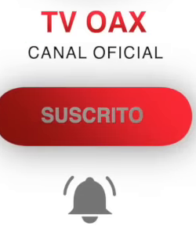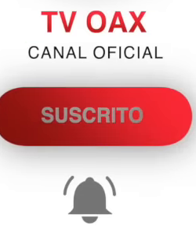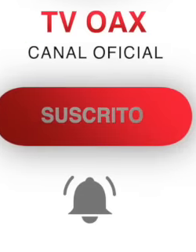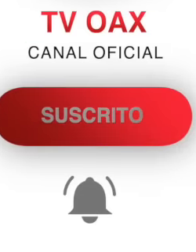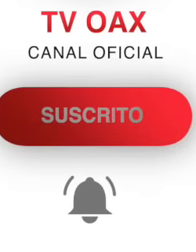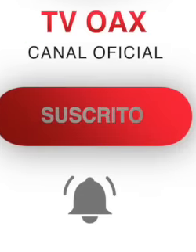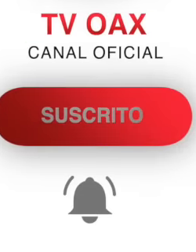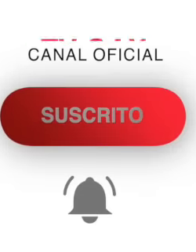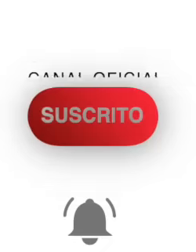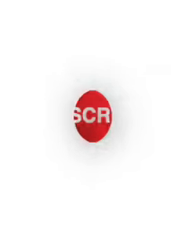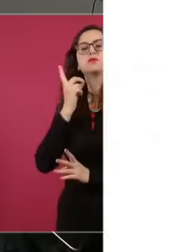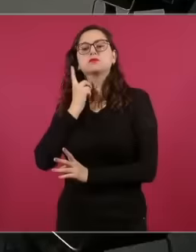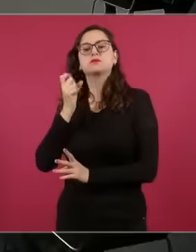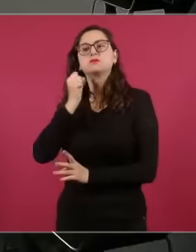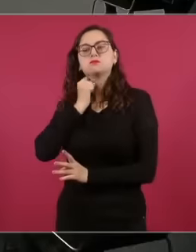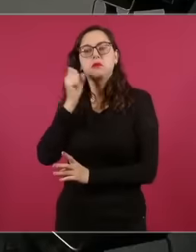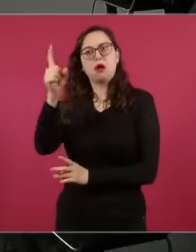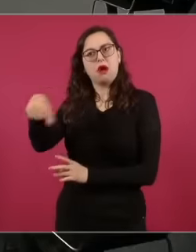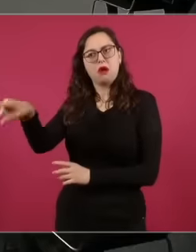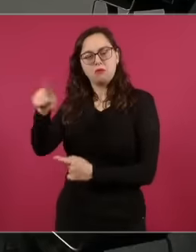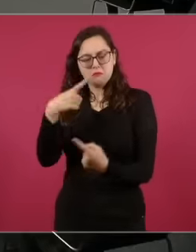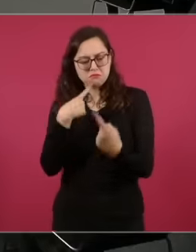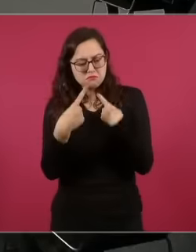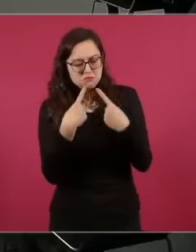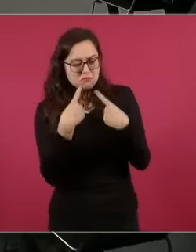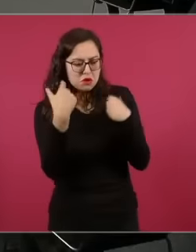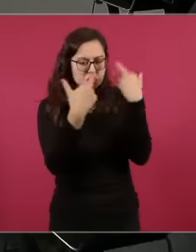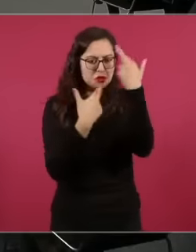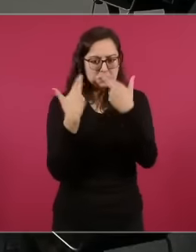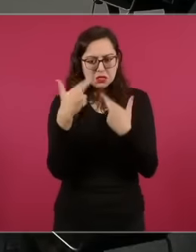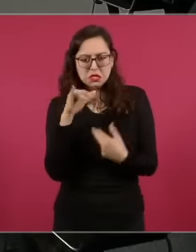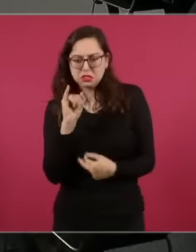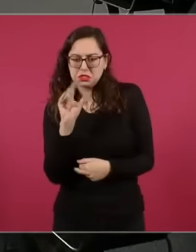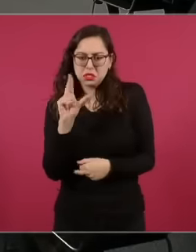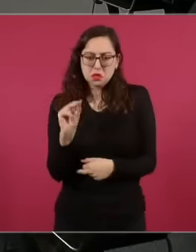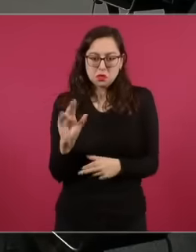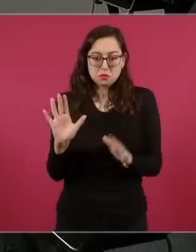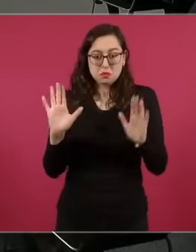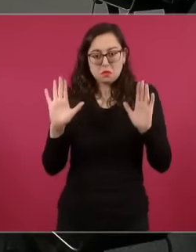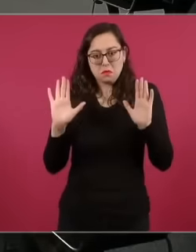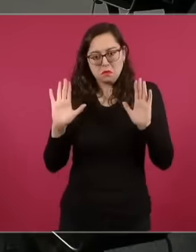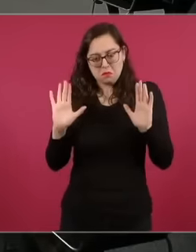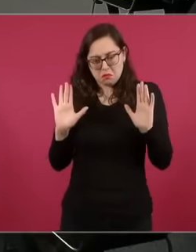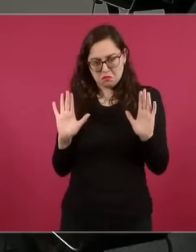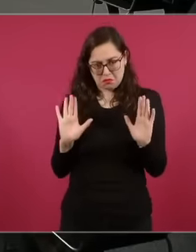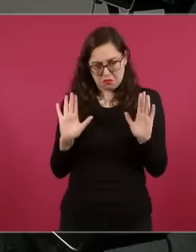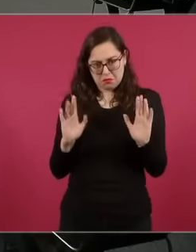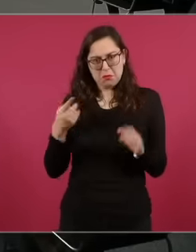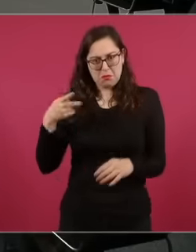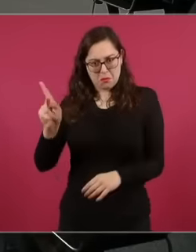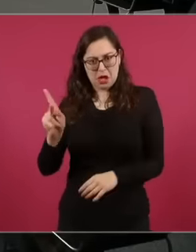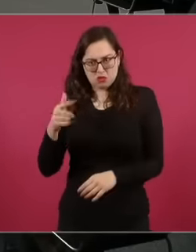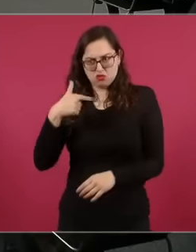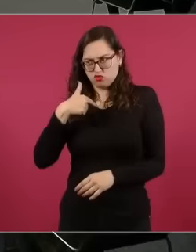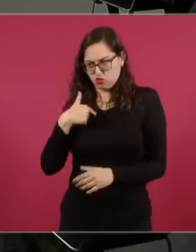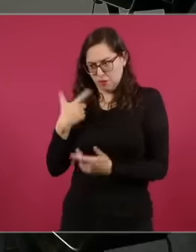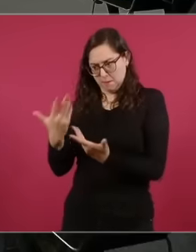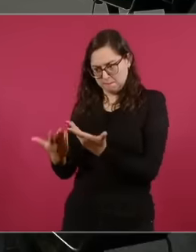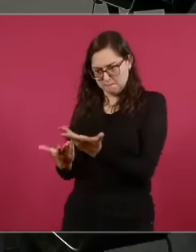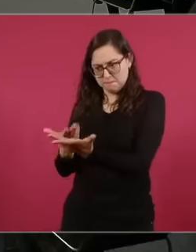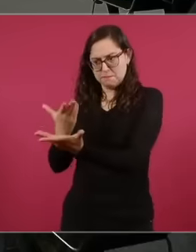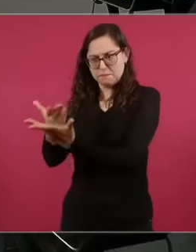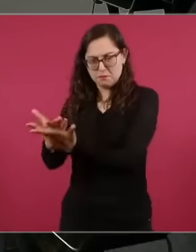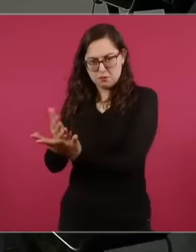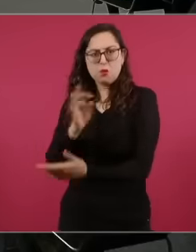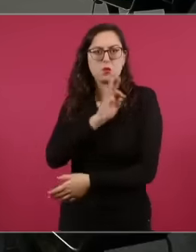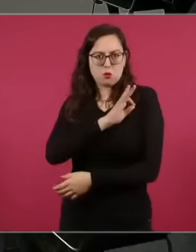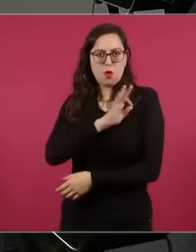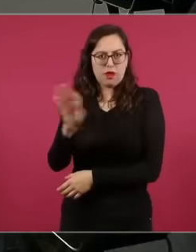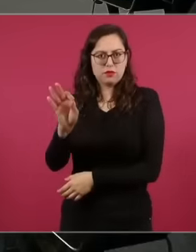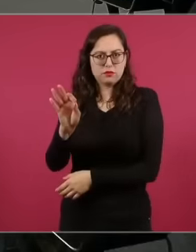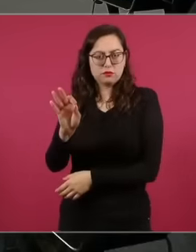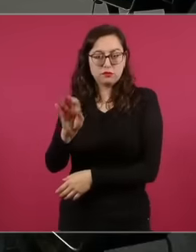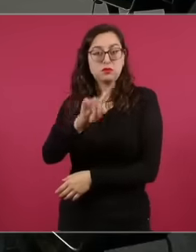Congress and Congress decides